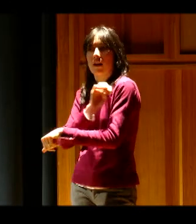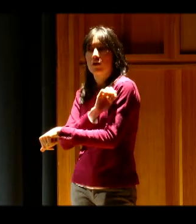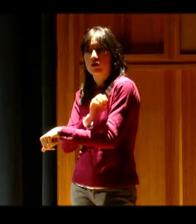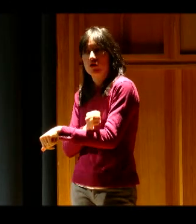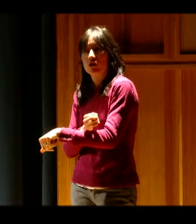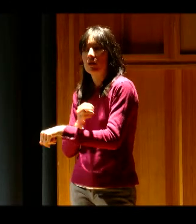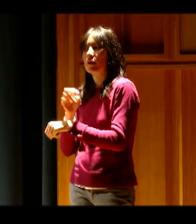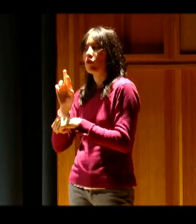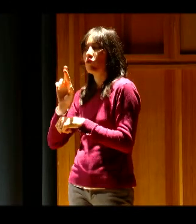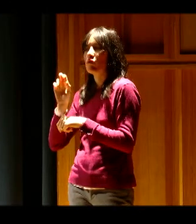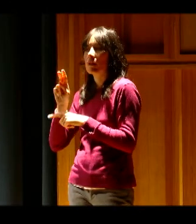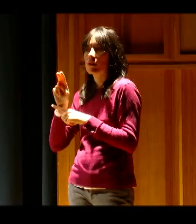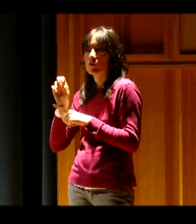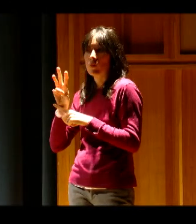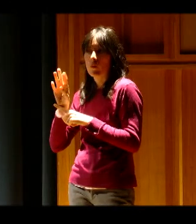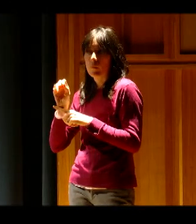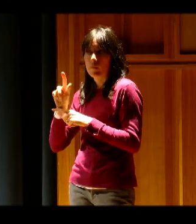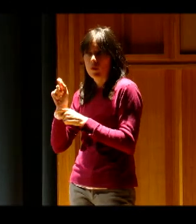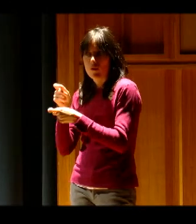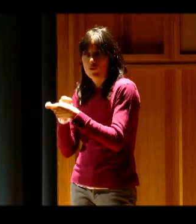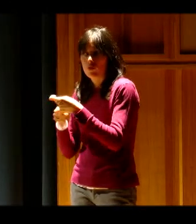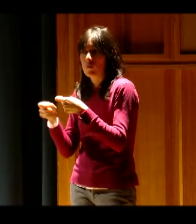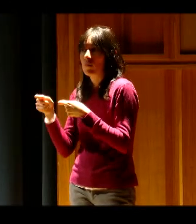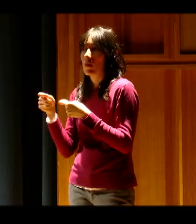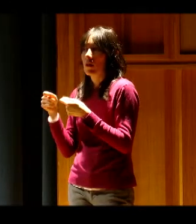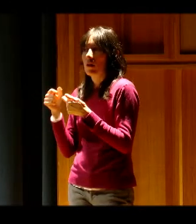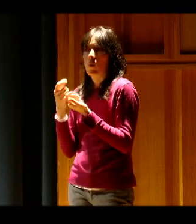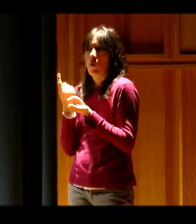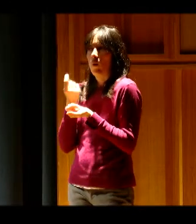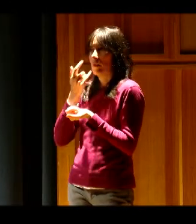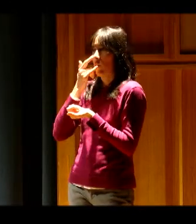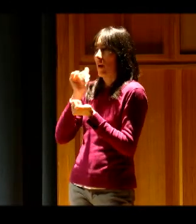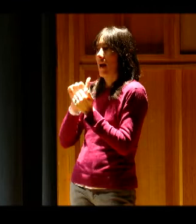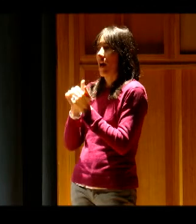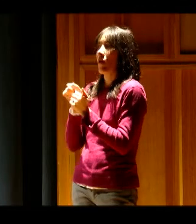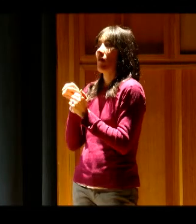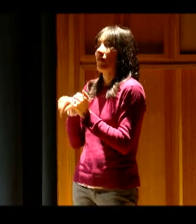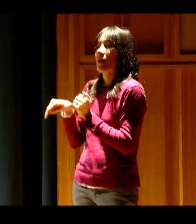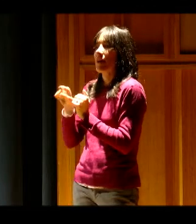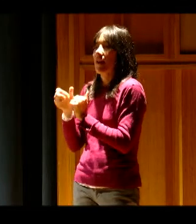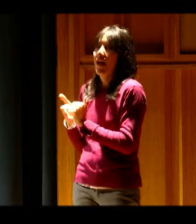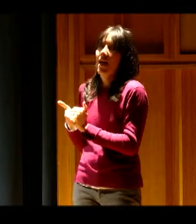Can you track change over time to help others on those these pathway?